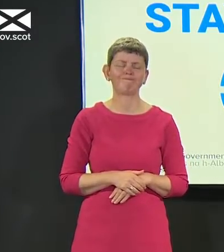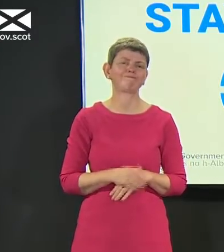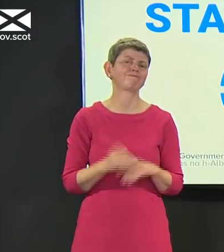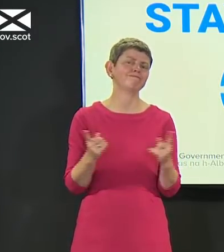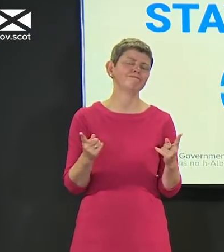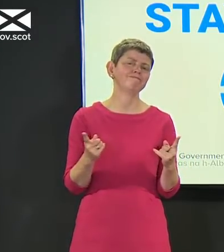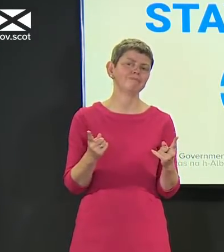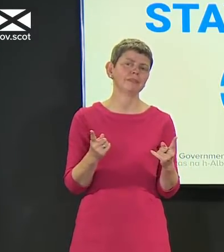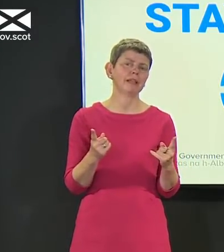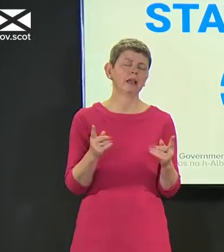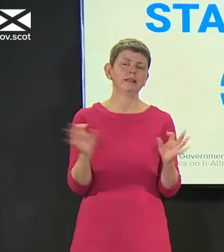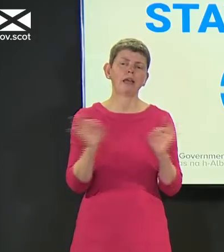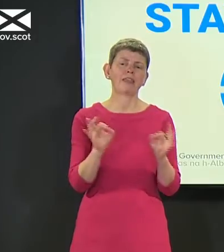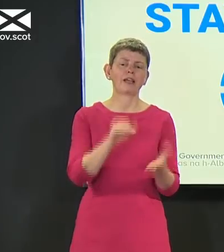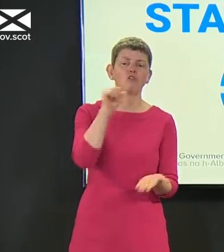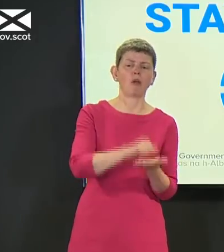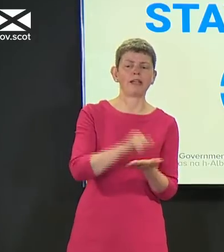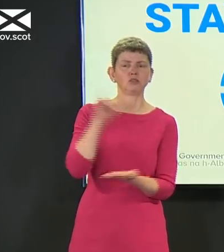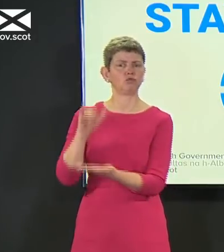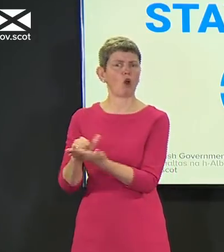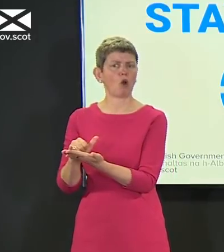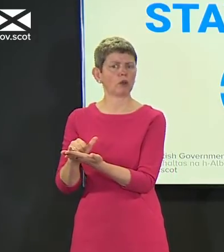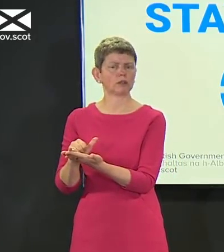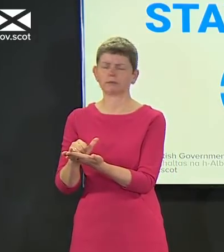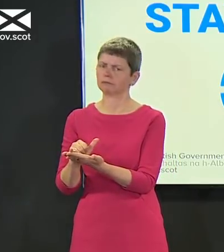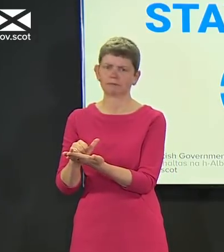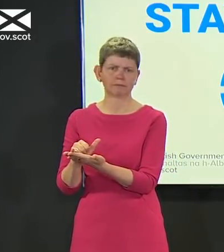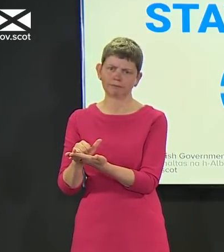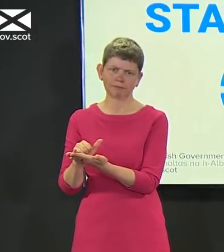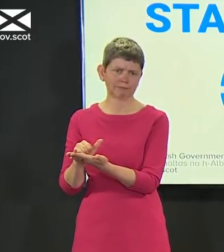way of doing this I've tried to say that all along we have to strike the right balance we